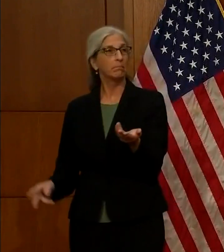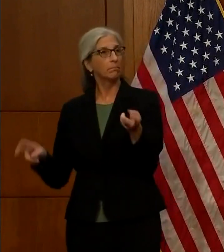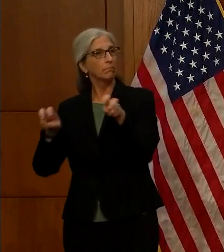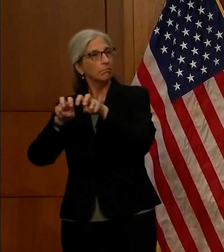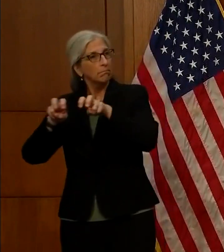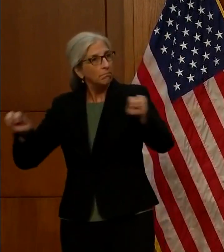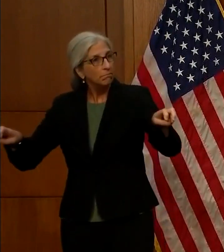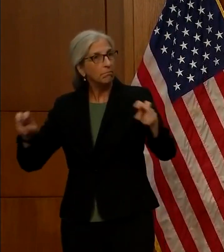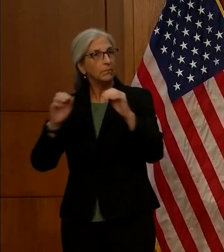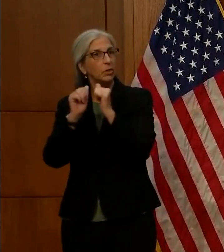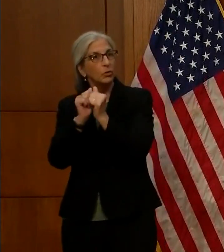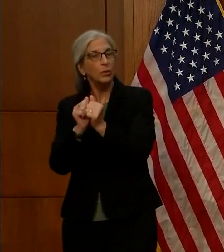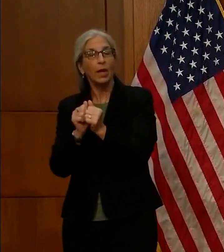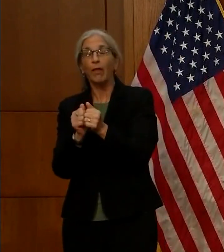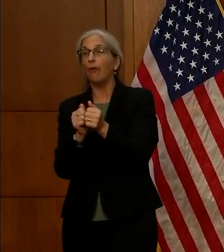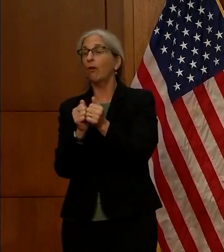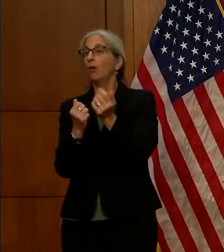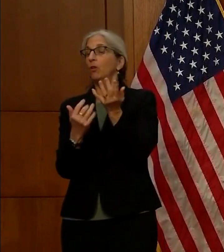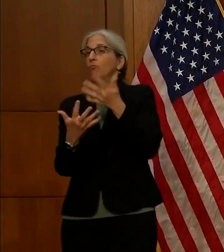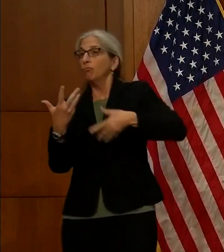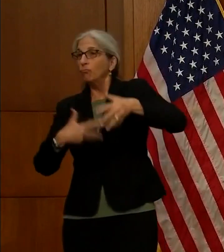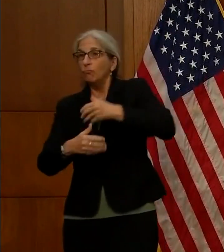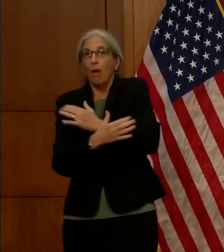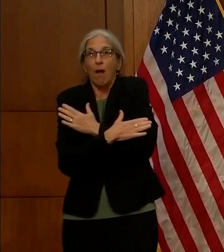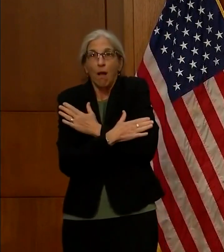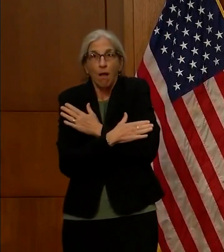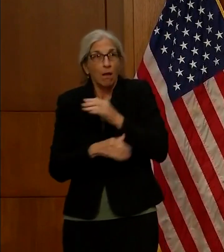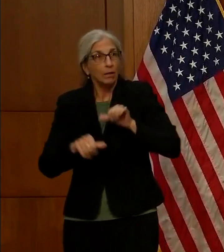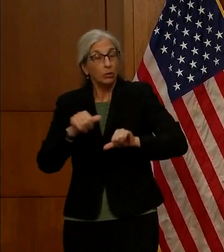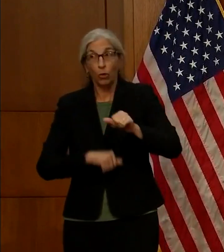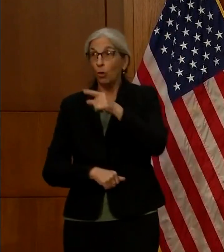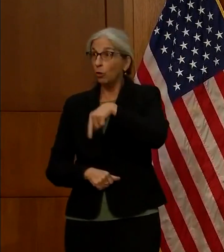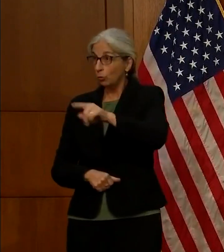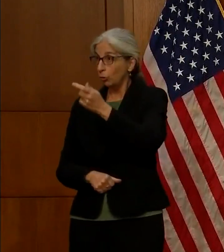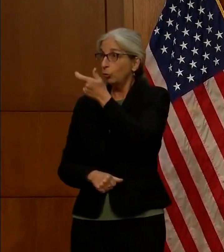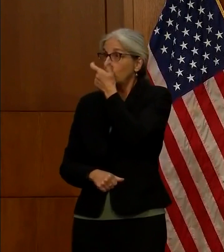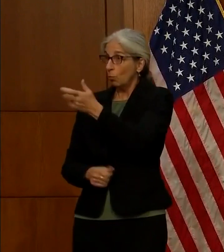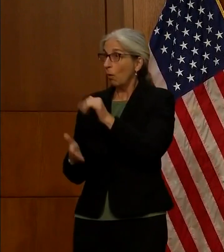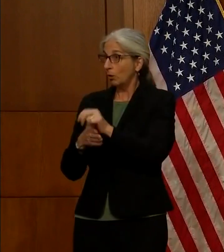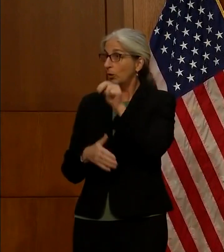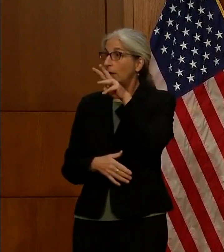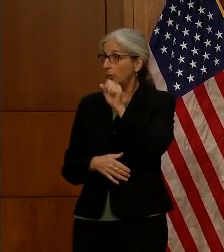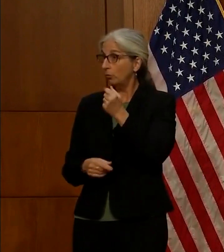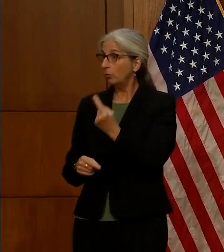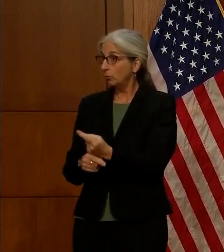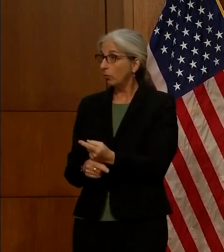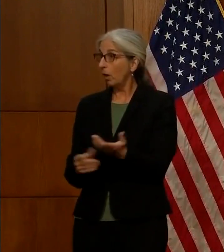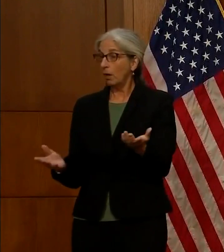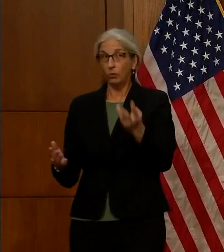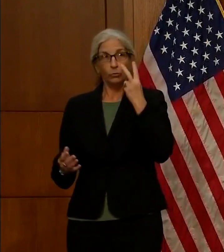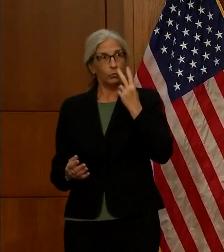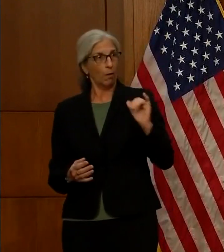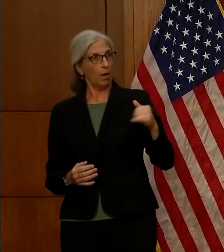PEOPLE CAVALIERLY SAT TOGETHER STOOD TOGETHER HUG EACH OTHER